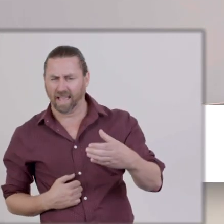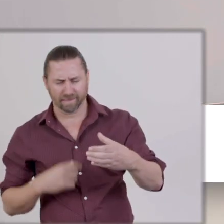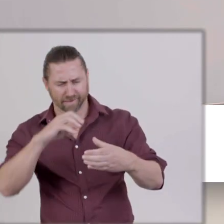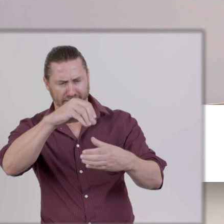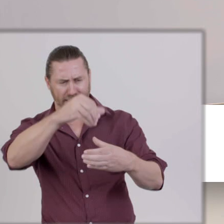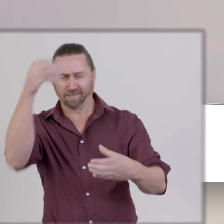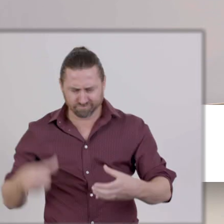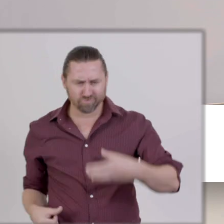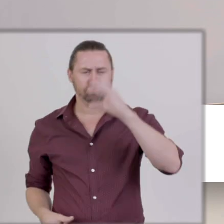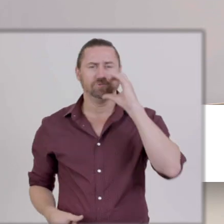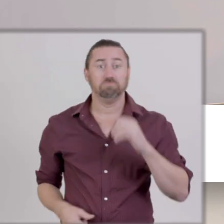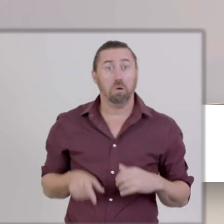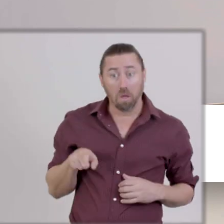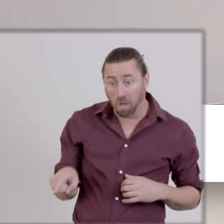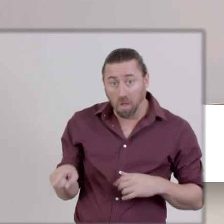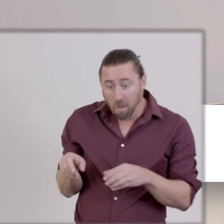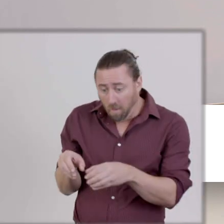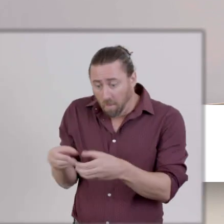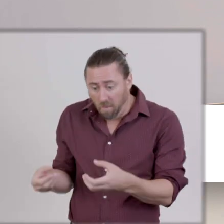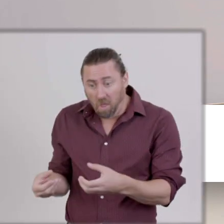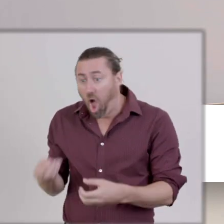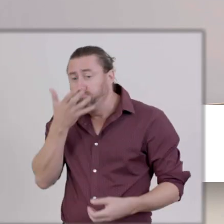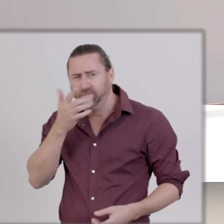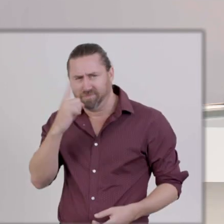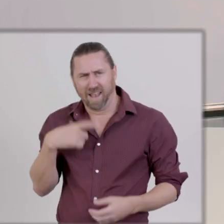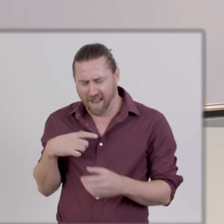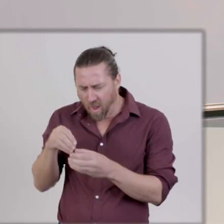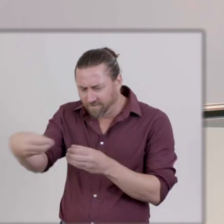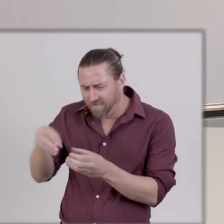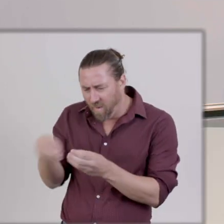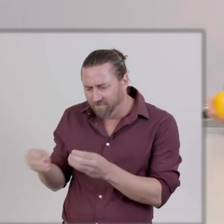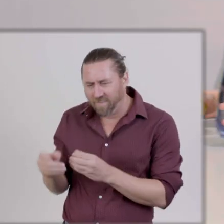and I can't eat this mandarin without peeling it first. Just like these things,